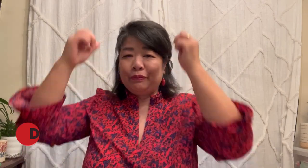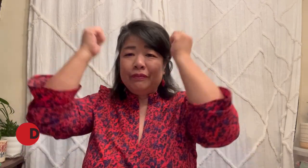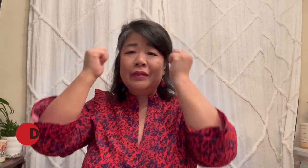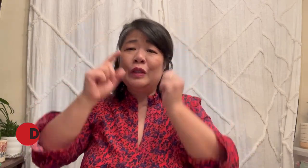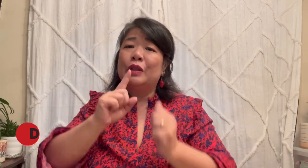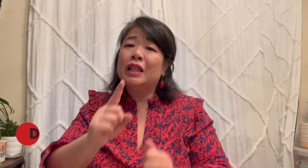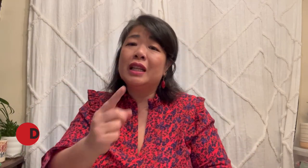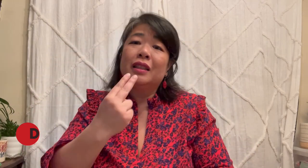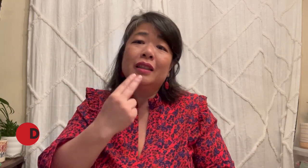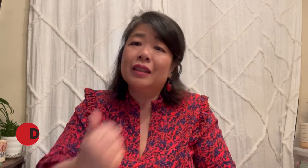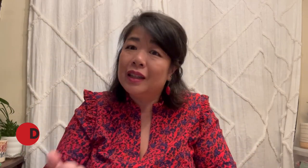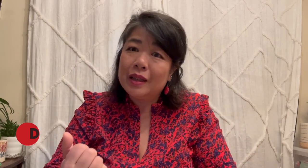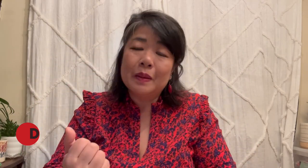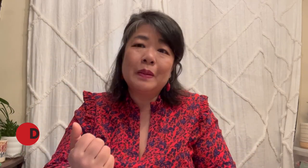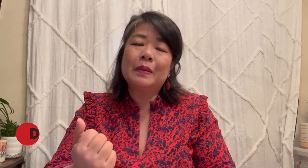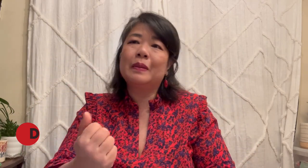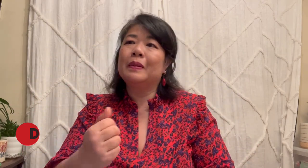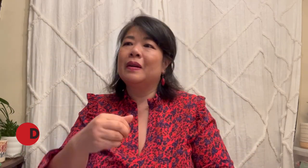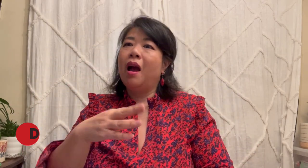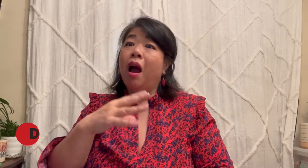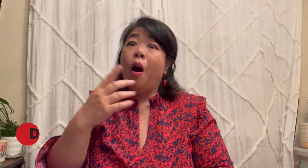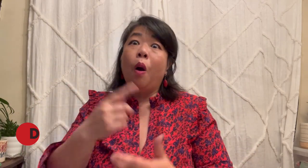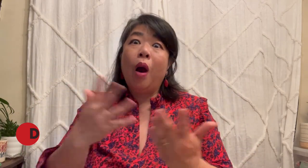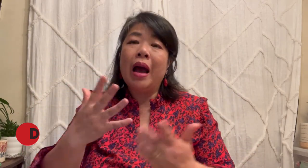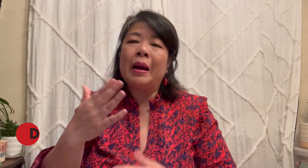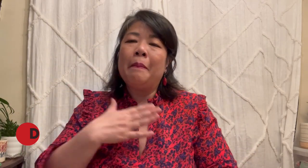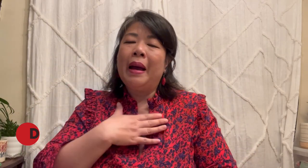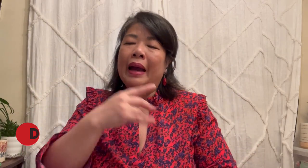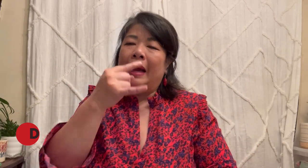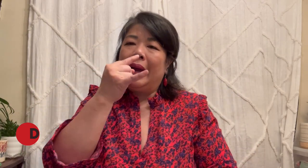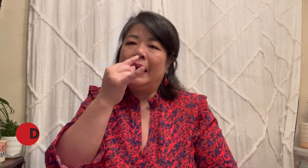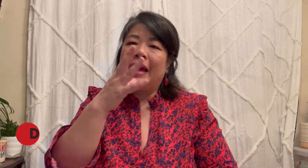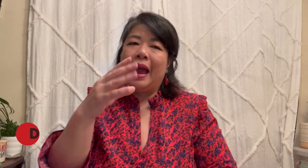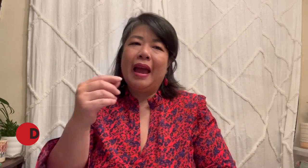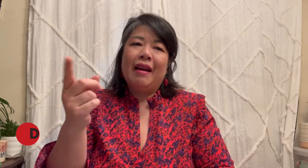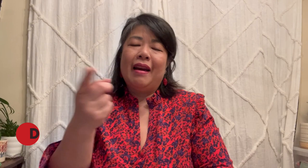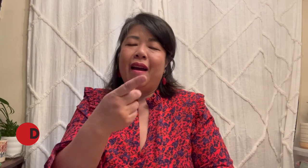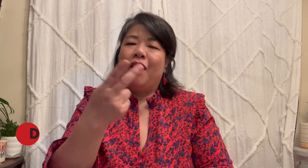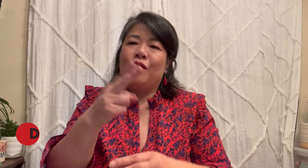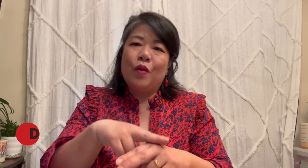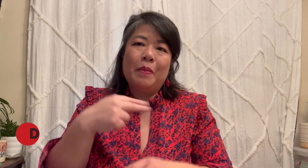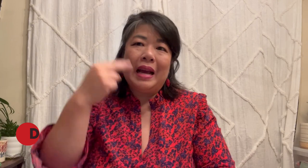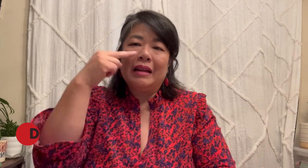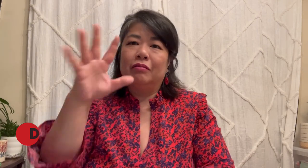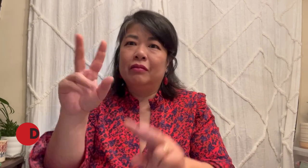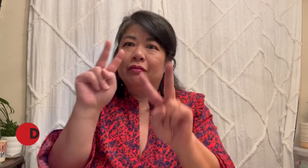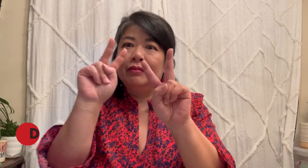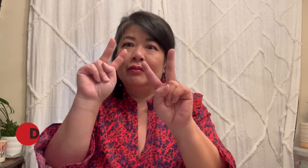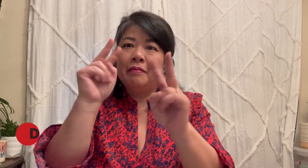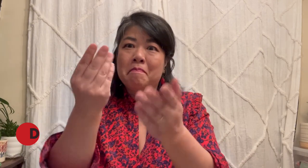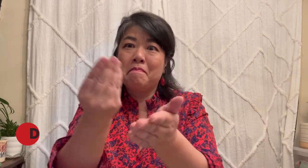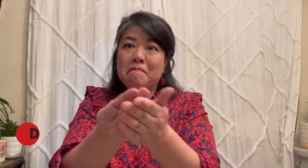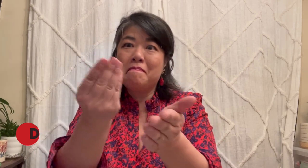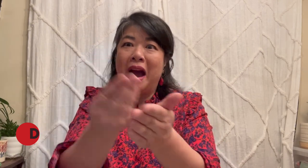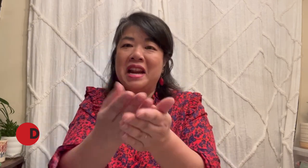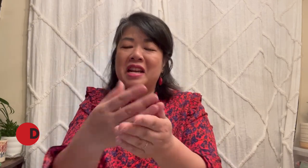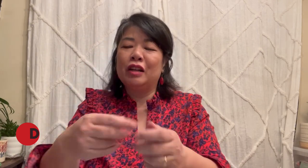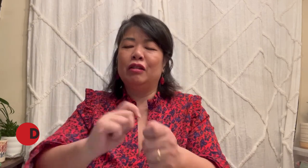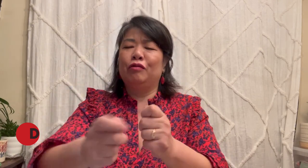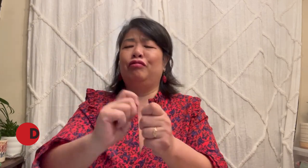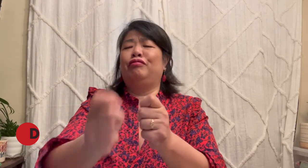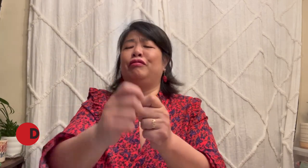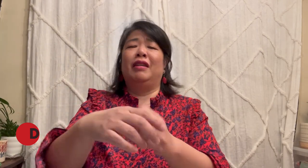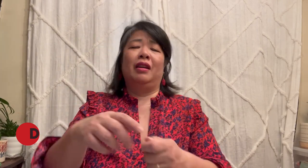They look so cute and my kids and nephew are excited about money.